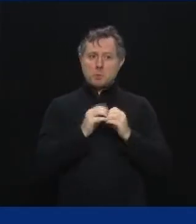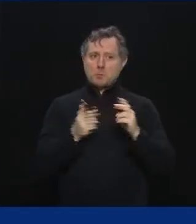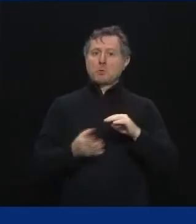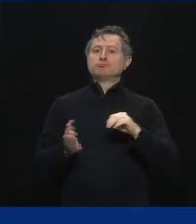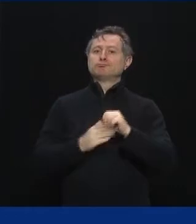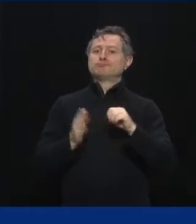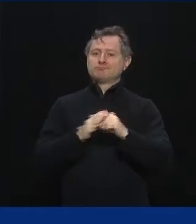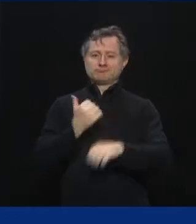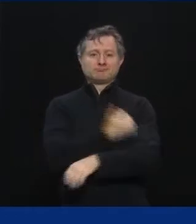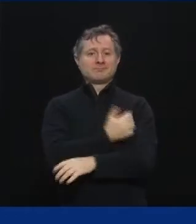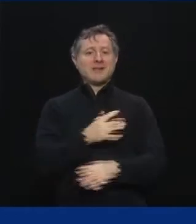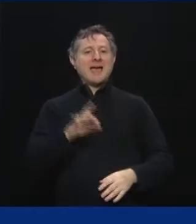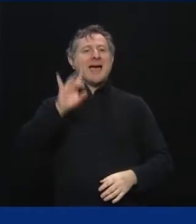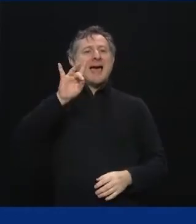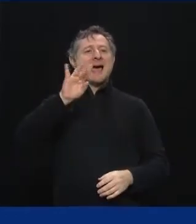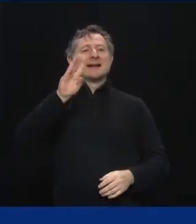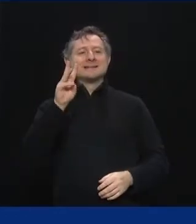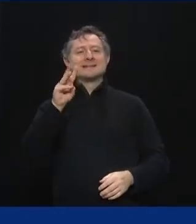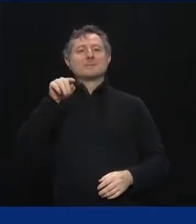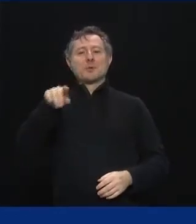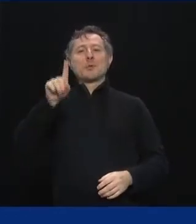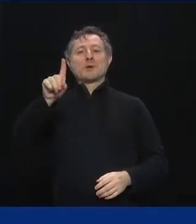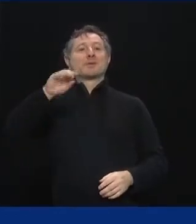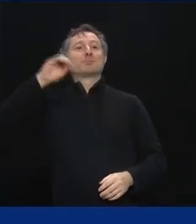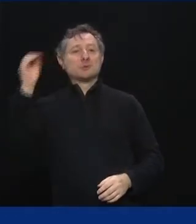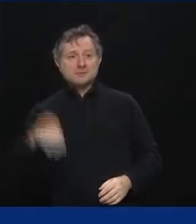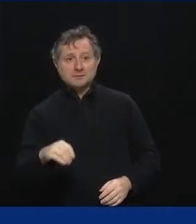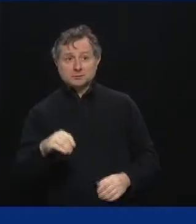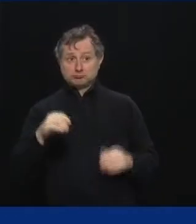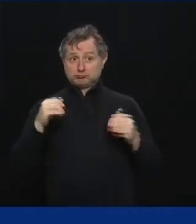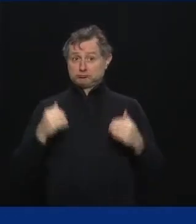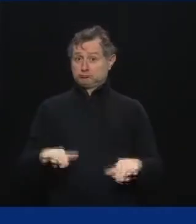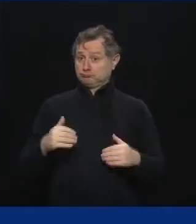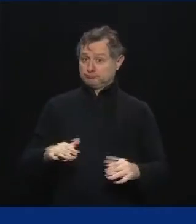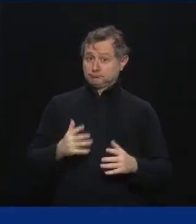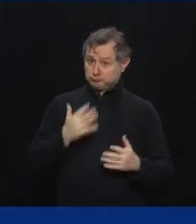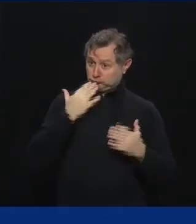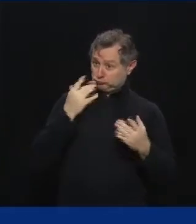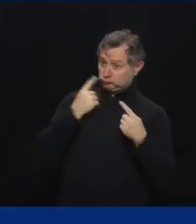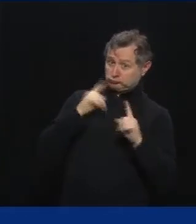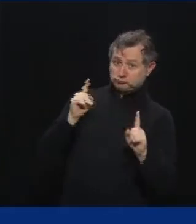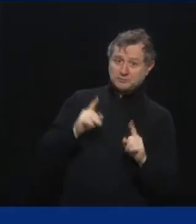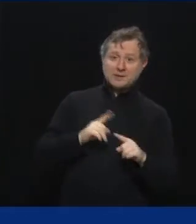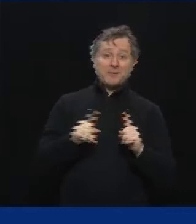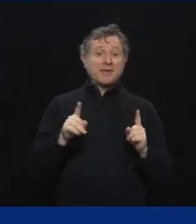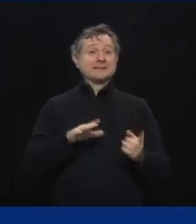SPEAKING OF VACCINE MANDATES, PEOPLE VACCINATED.